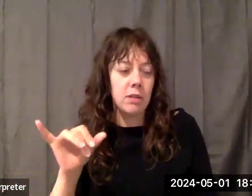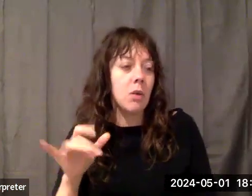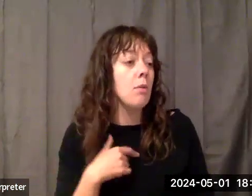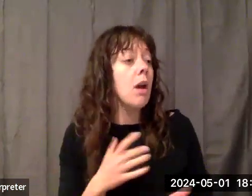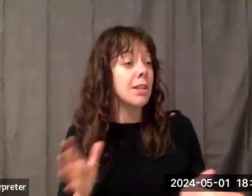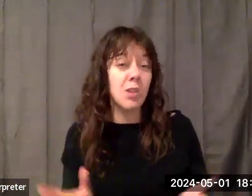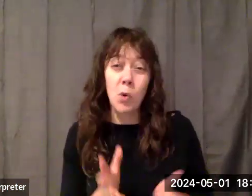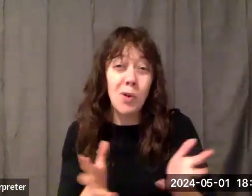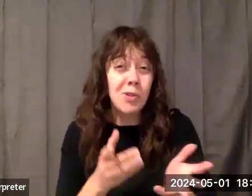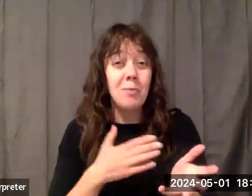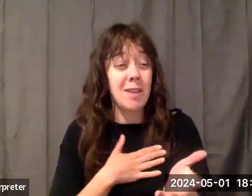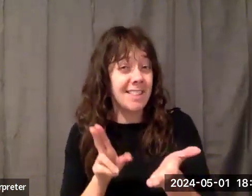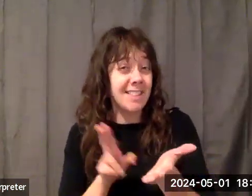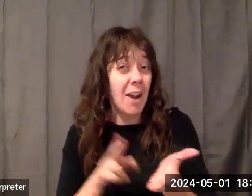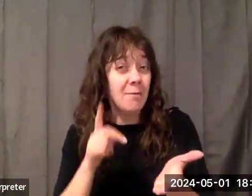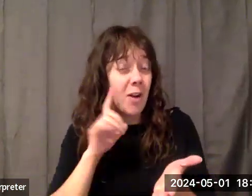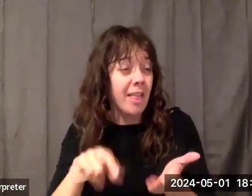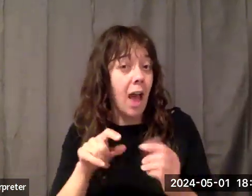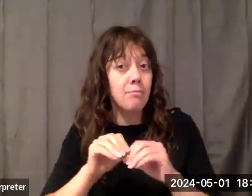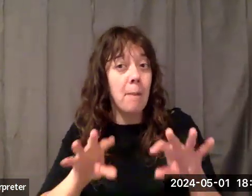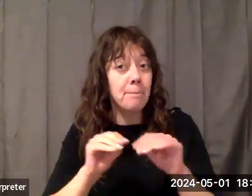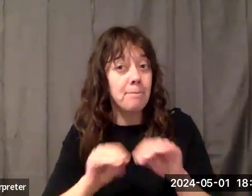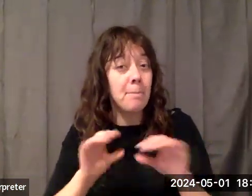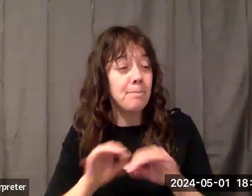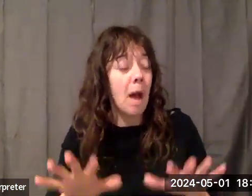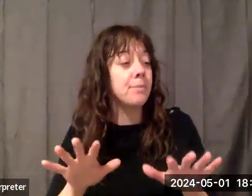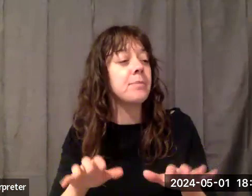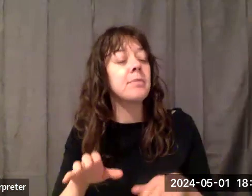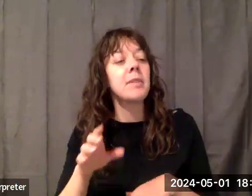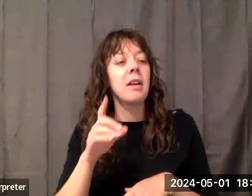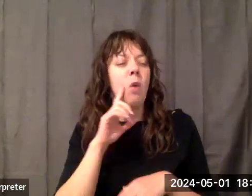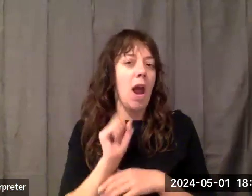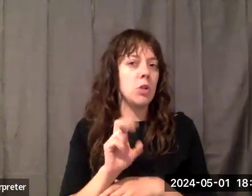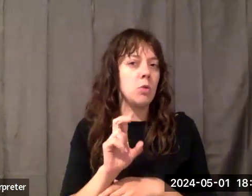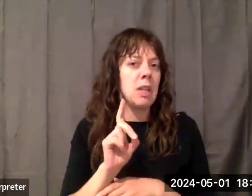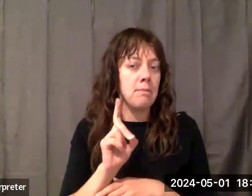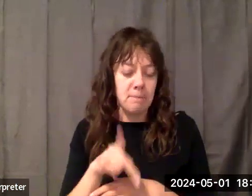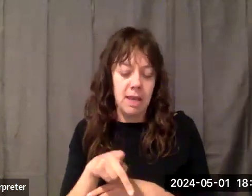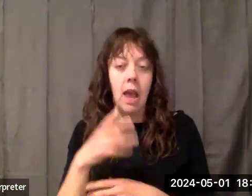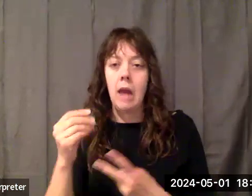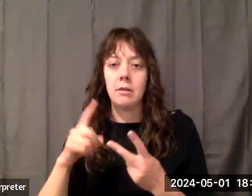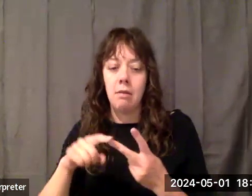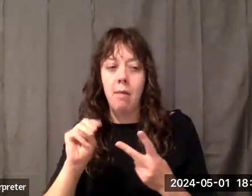for our gov delivery if you're not already for SUDP and then also for MSW, there's, there's a lot